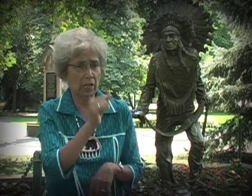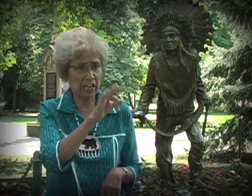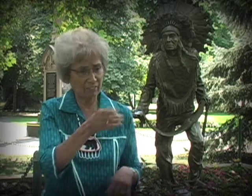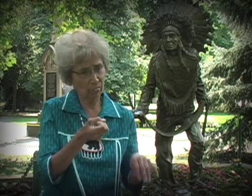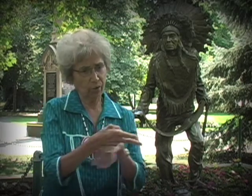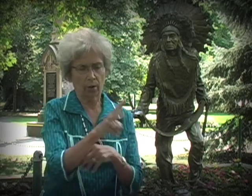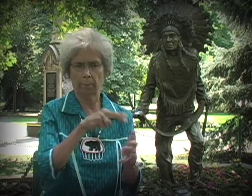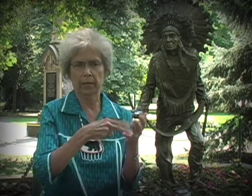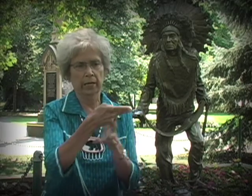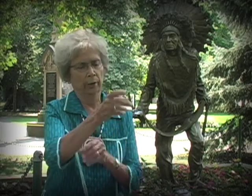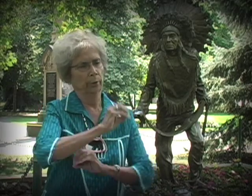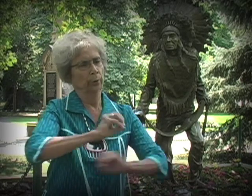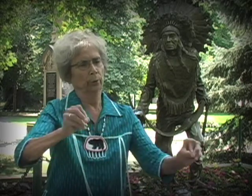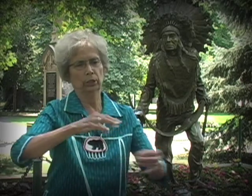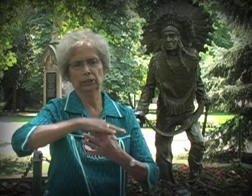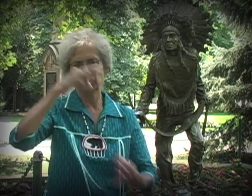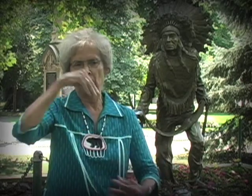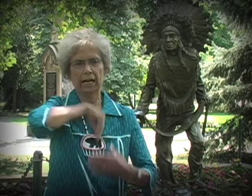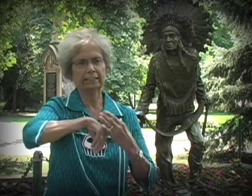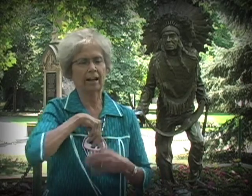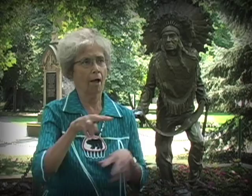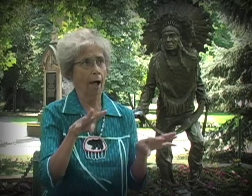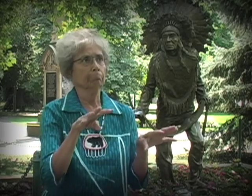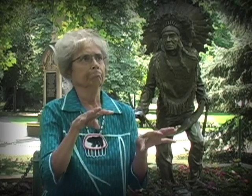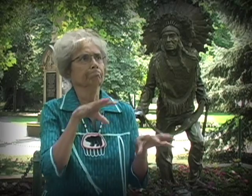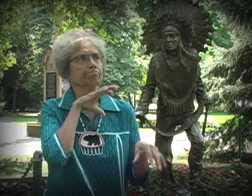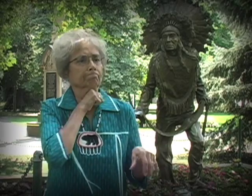If you throw the food then you do not have not have spirit inside. People gulped and accepted what I said.